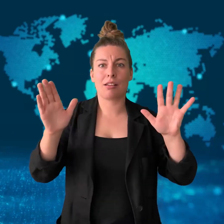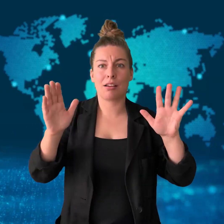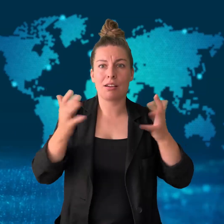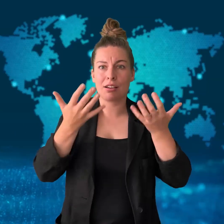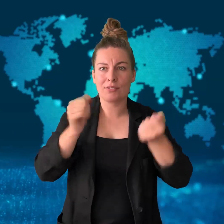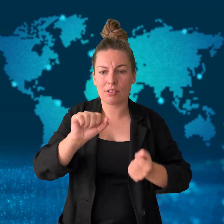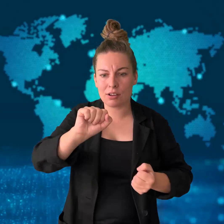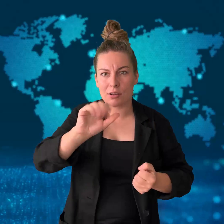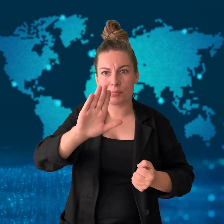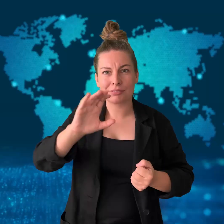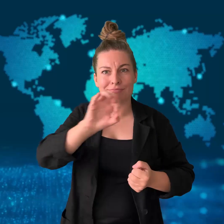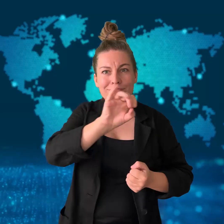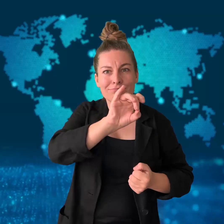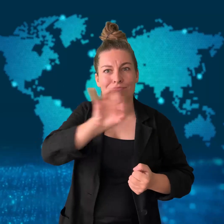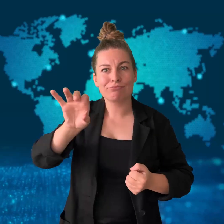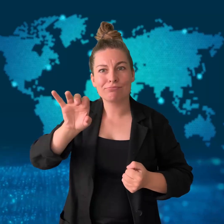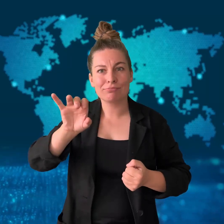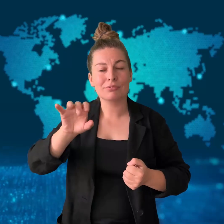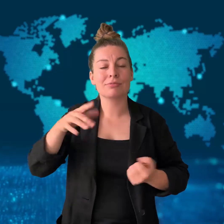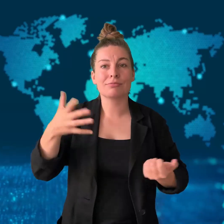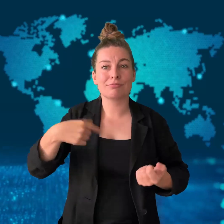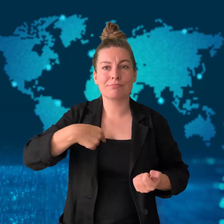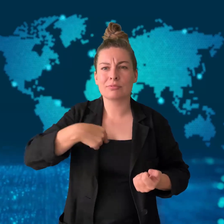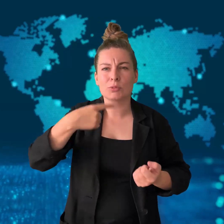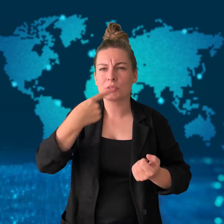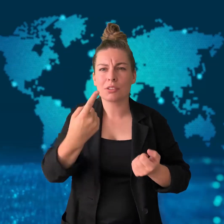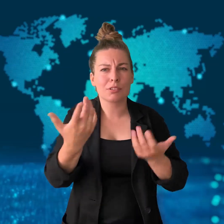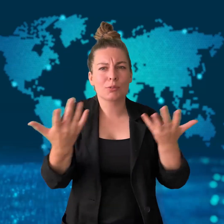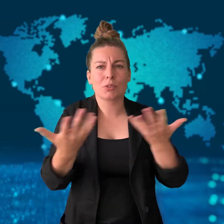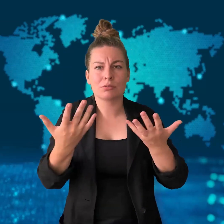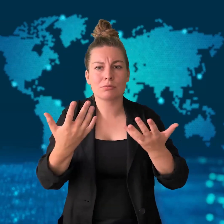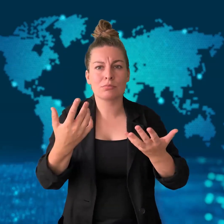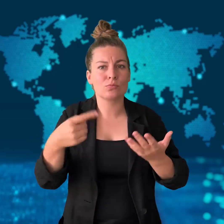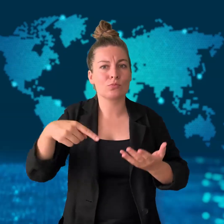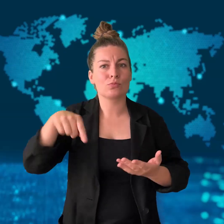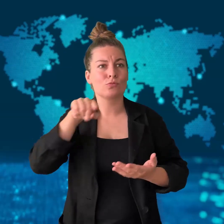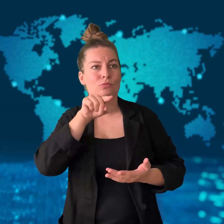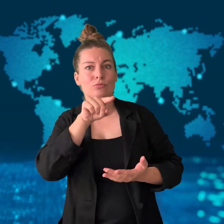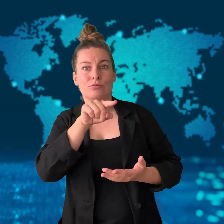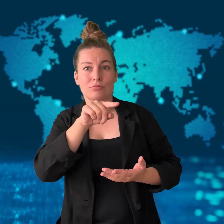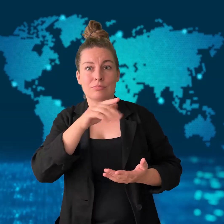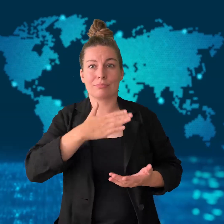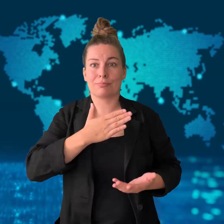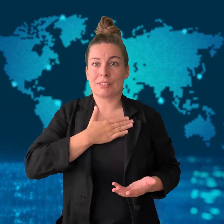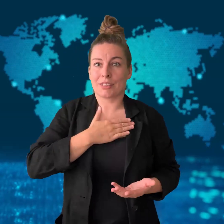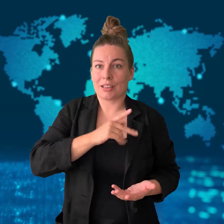Their T-shirts spelled out the words "Not my king"